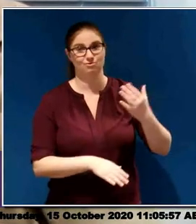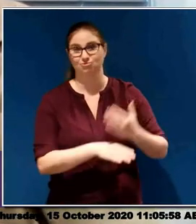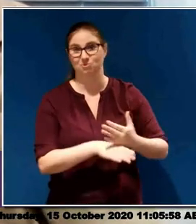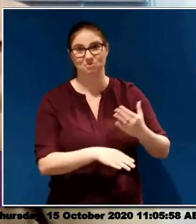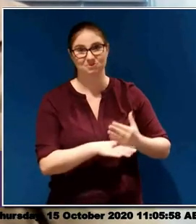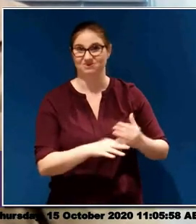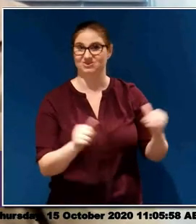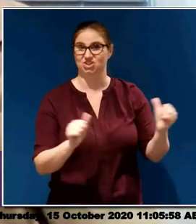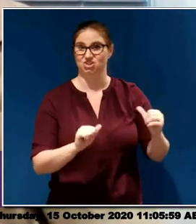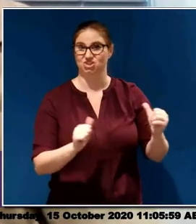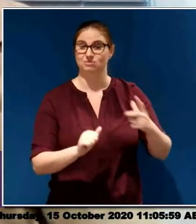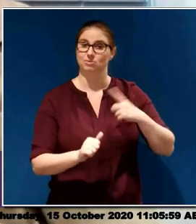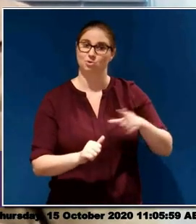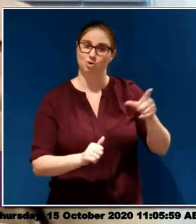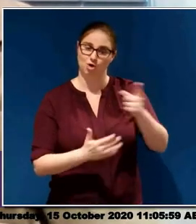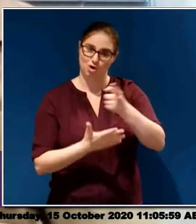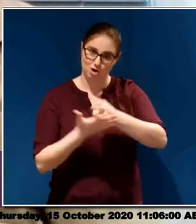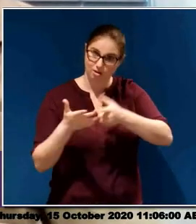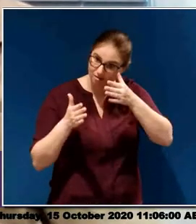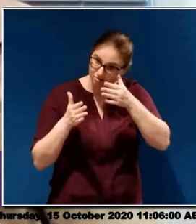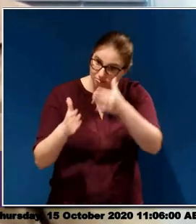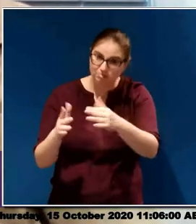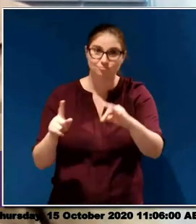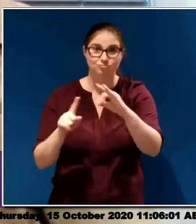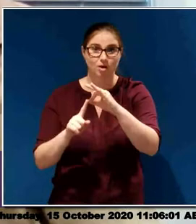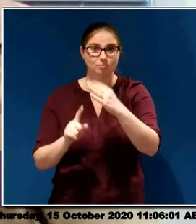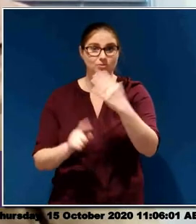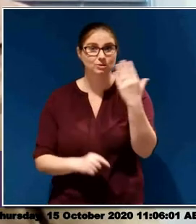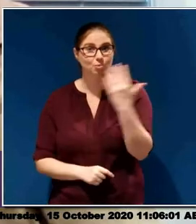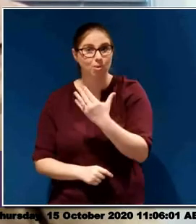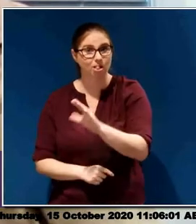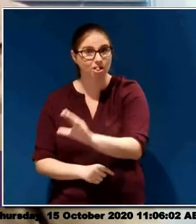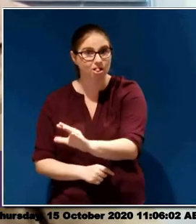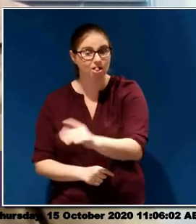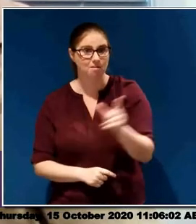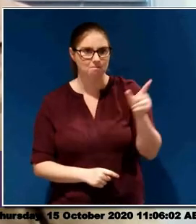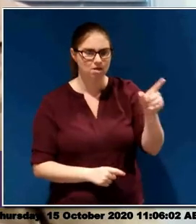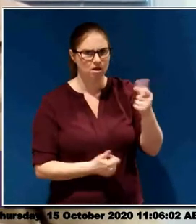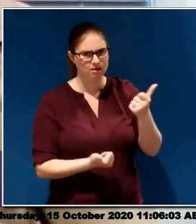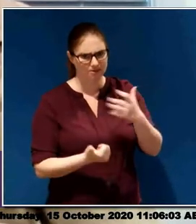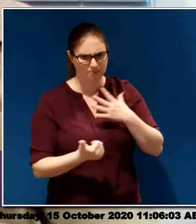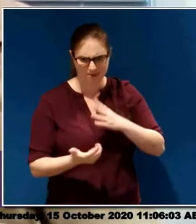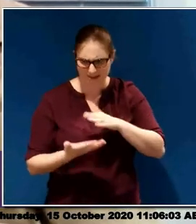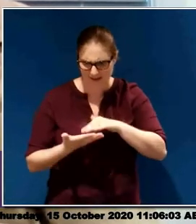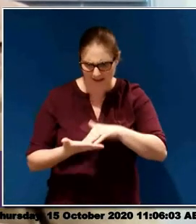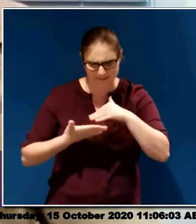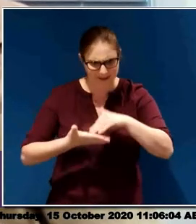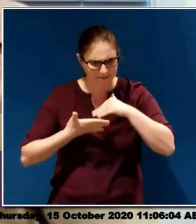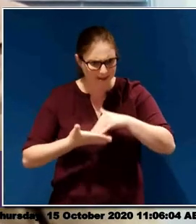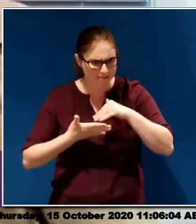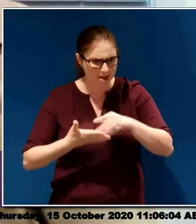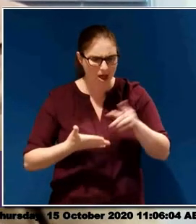so involved with helping us with Jack and supporting us with Jack. So she suggested schools.